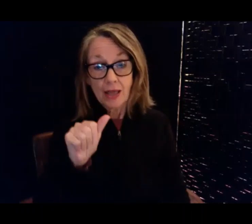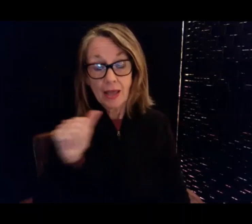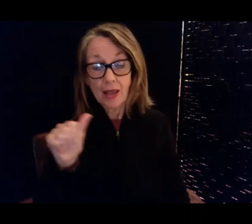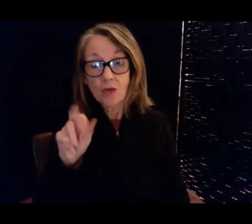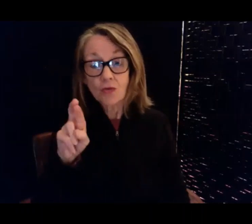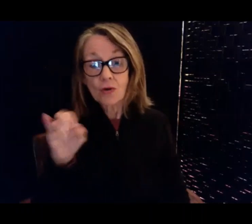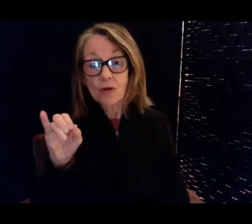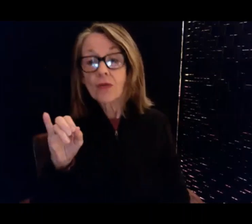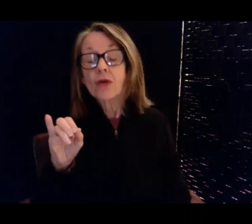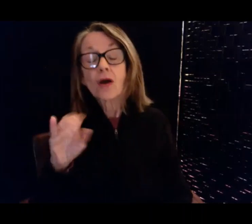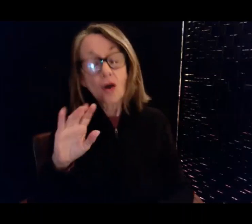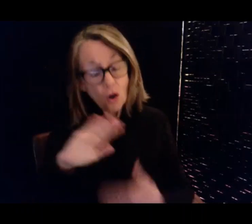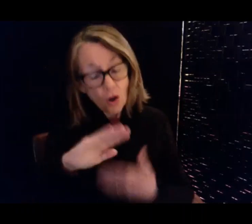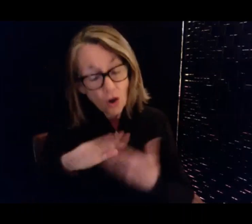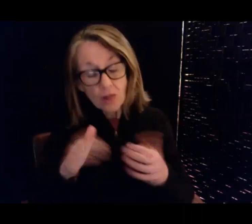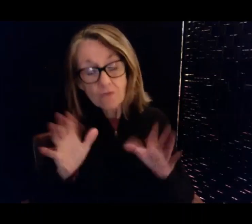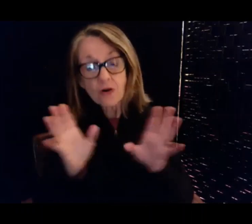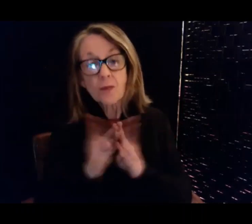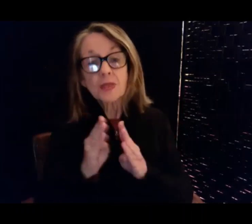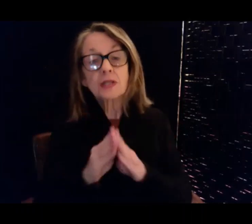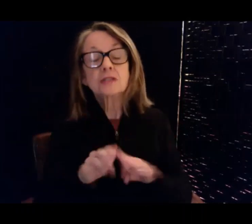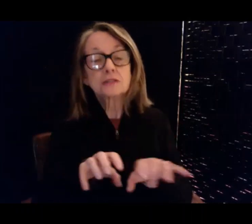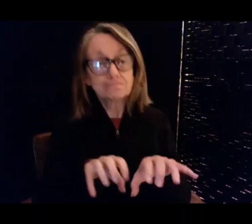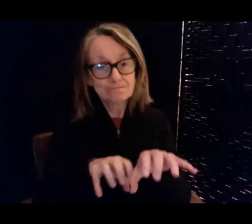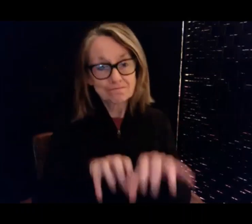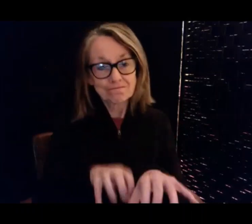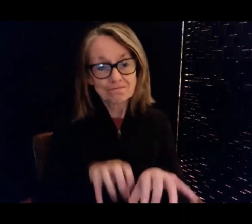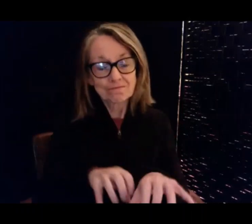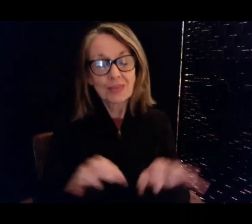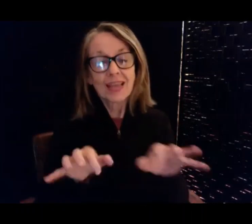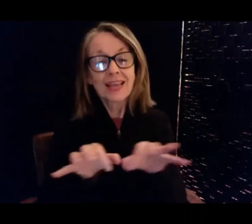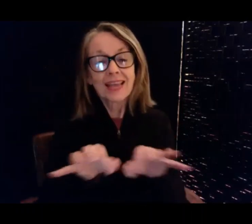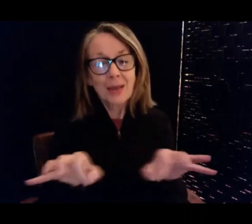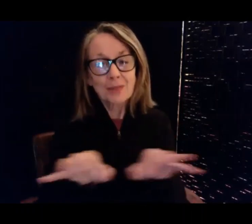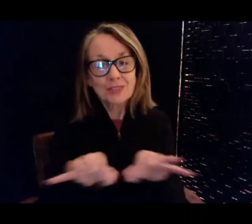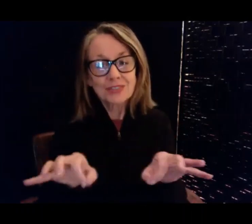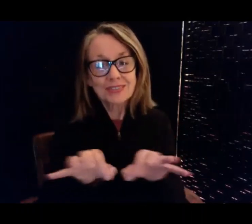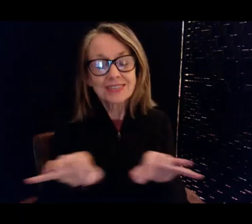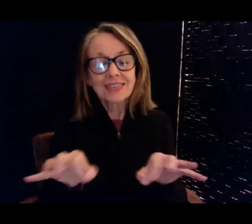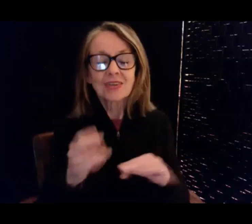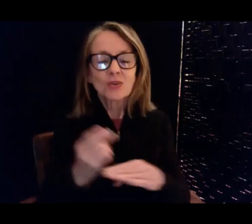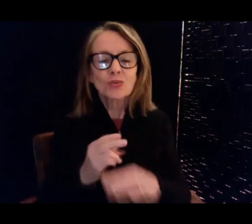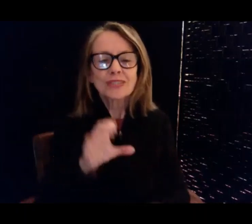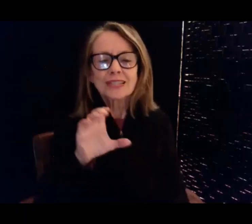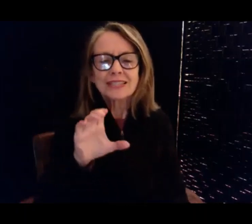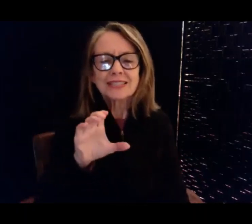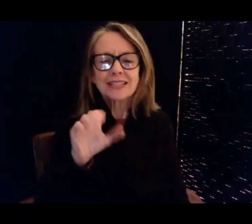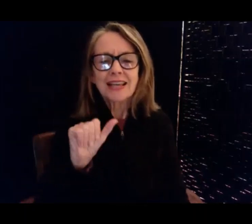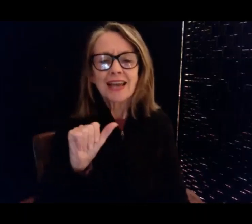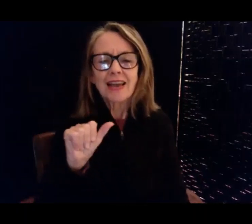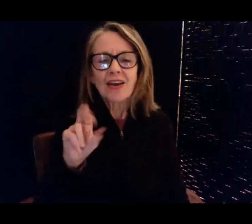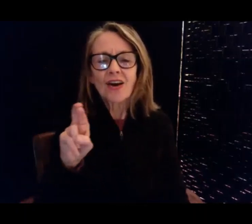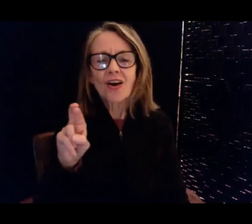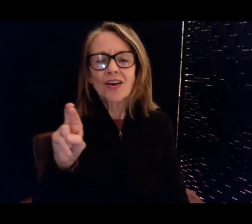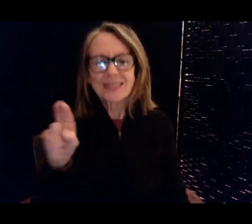meetings we usually use cart which is captioning on real-time and it's up